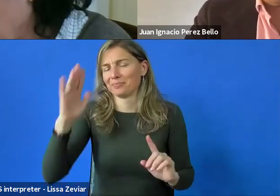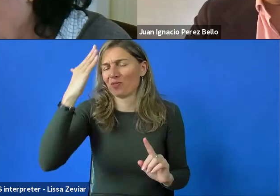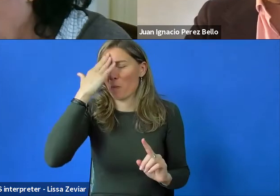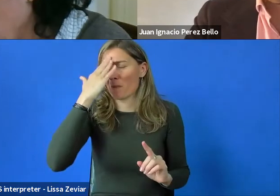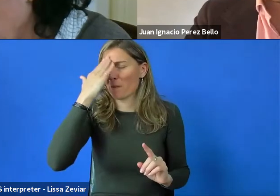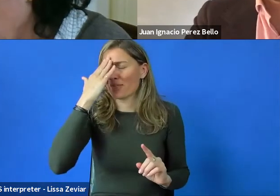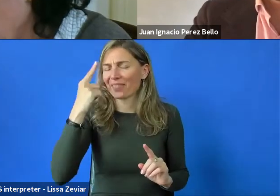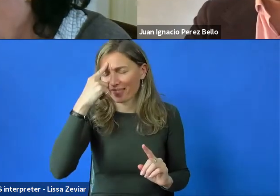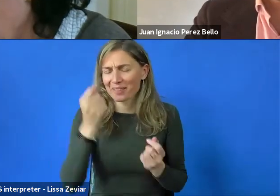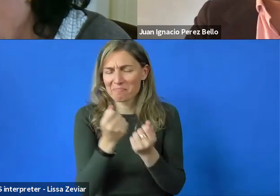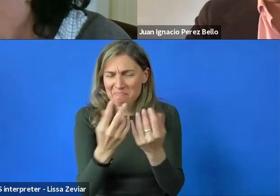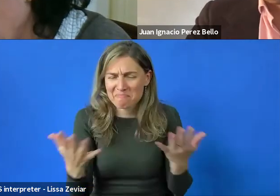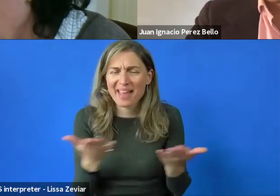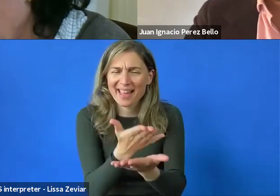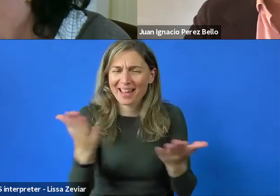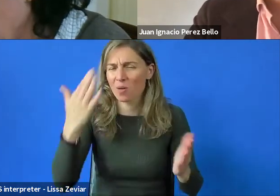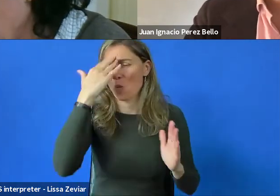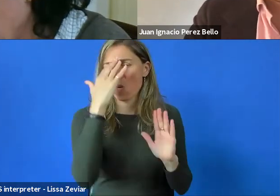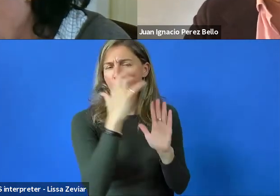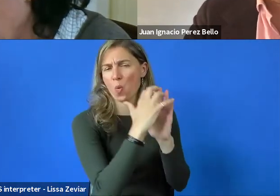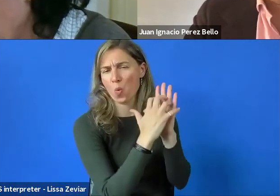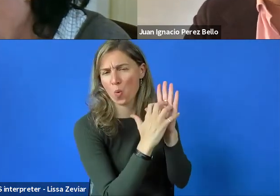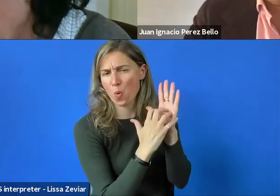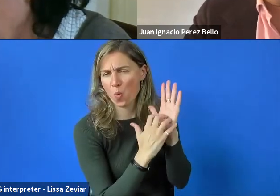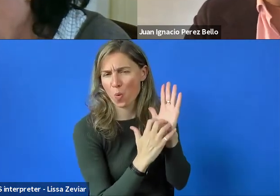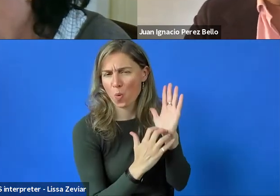and its text which is now projected on the screen.